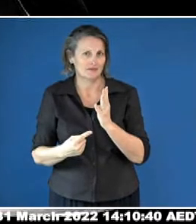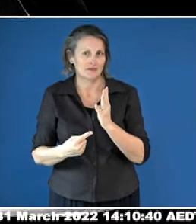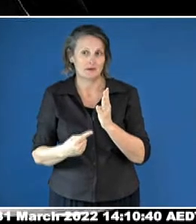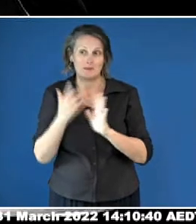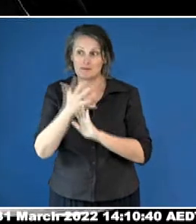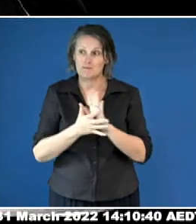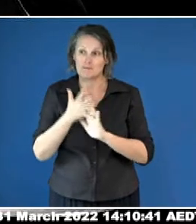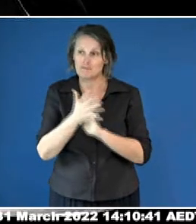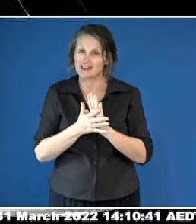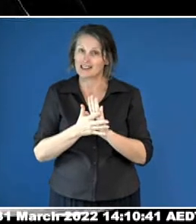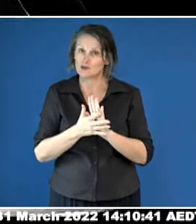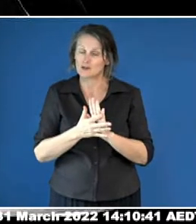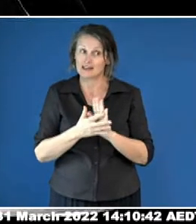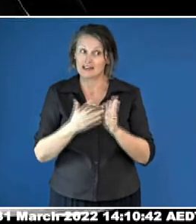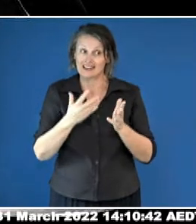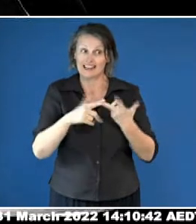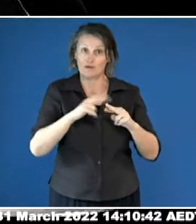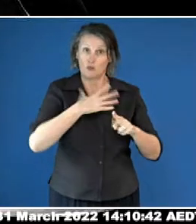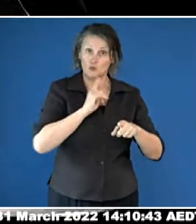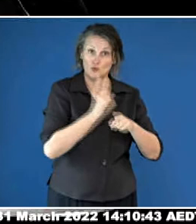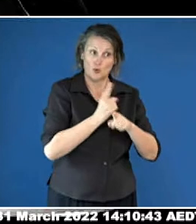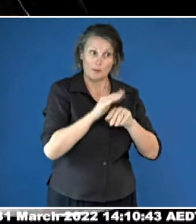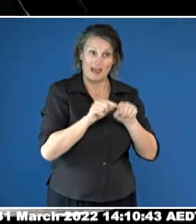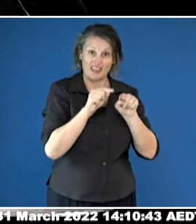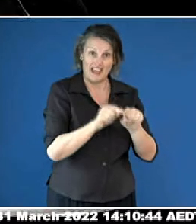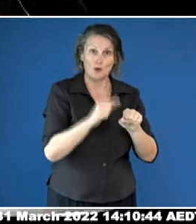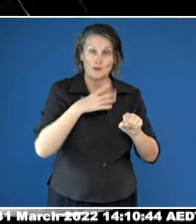without first reckoning with systemic racism and ongoing colonial oppression.